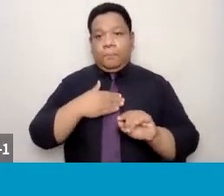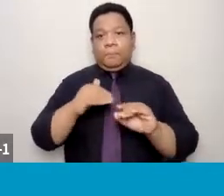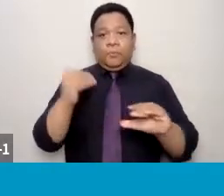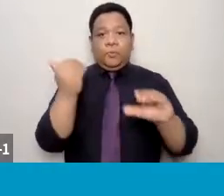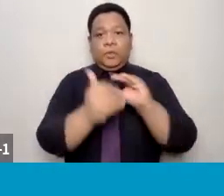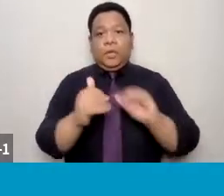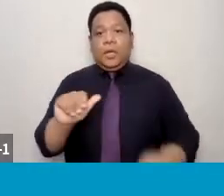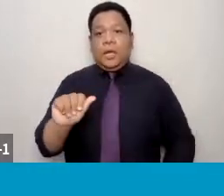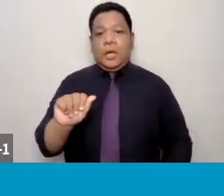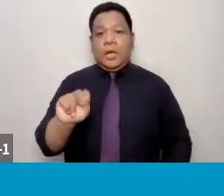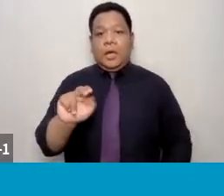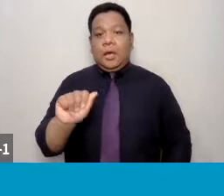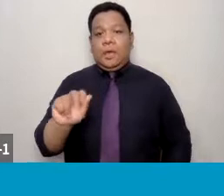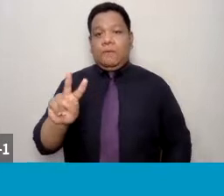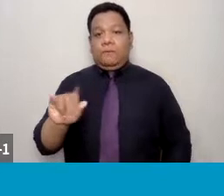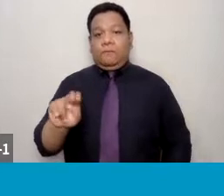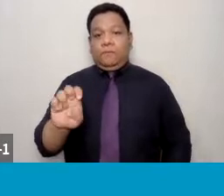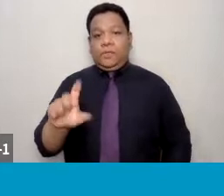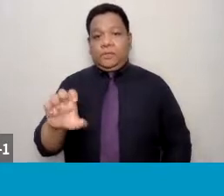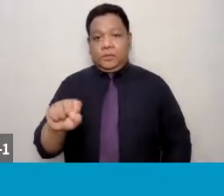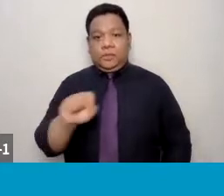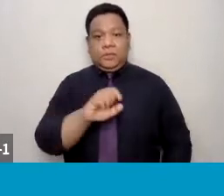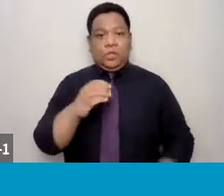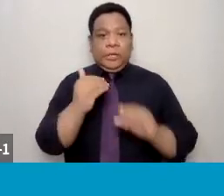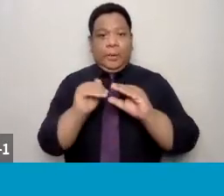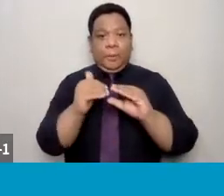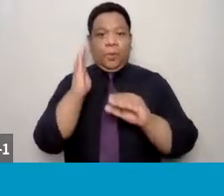She will put her email address here on Zoom.